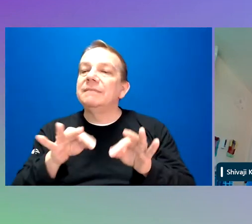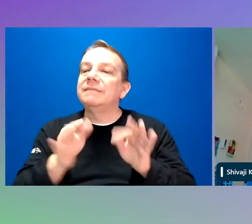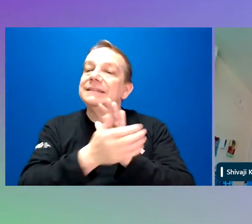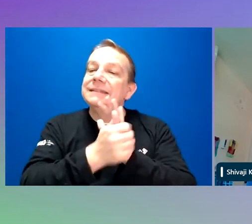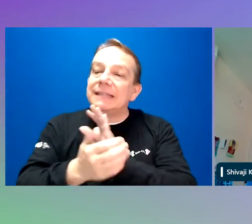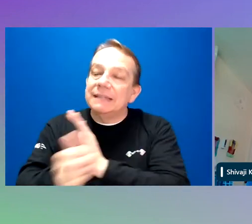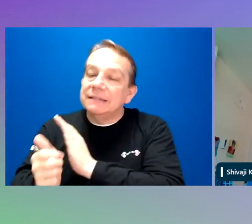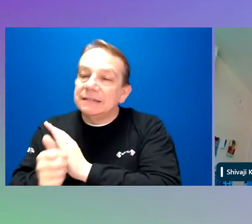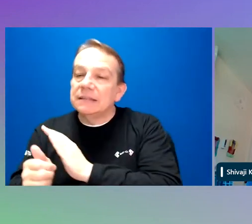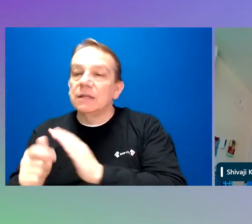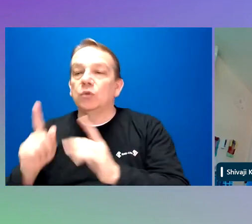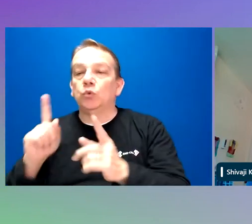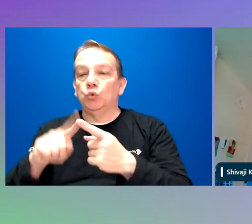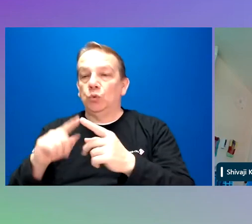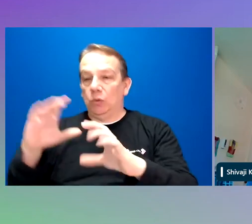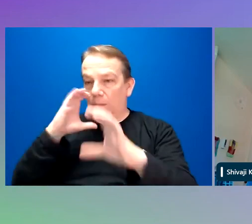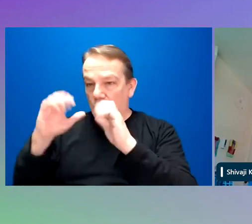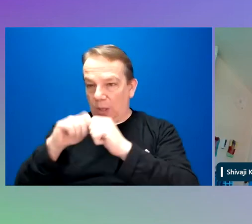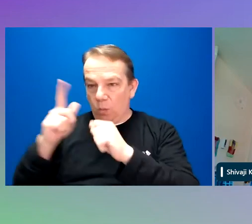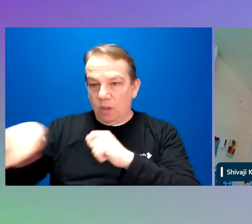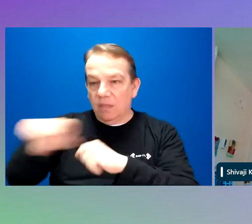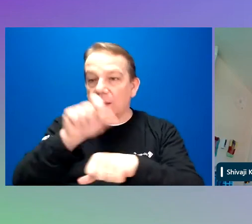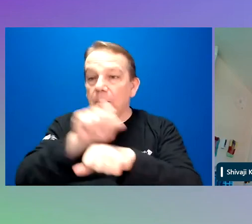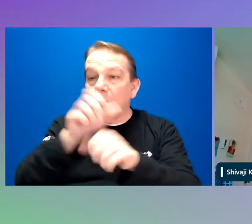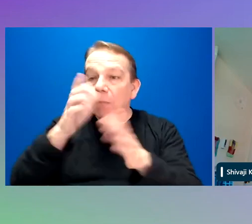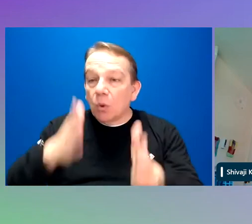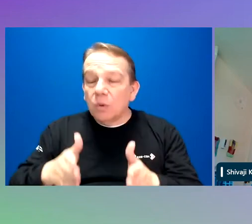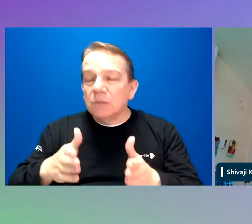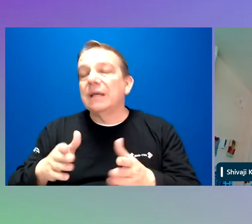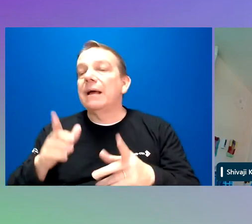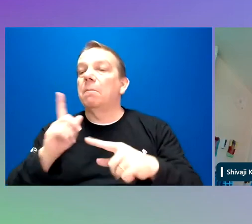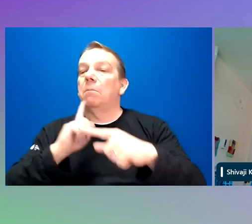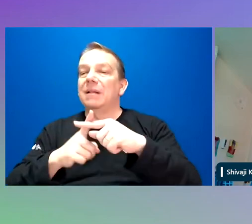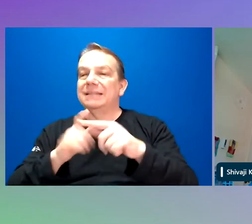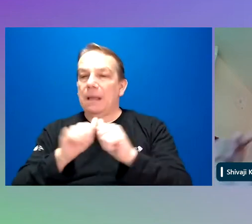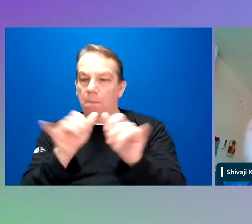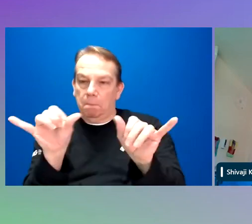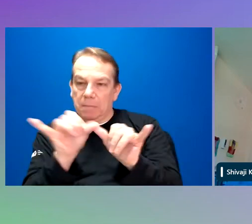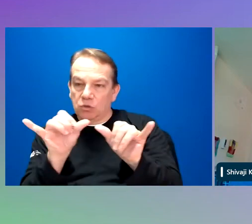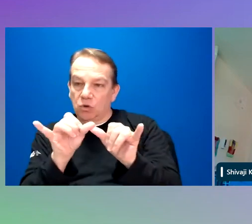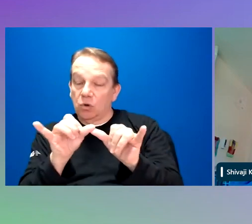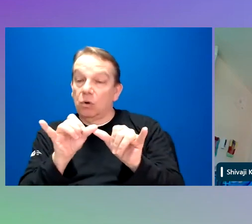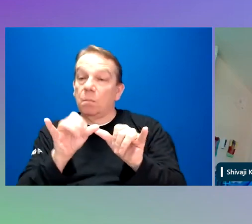well as how you measure